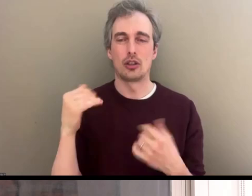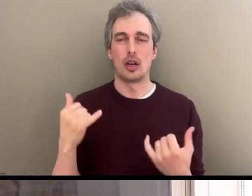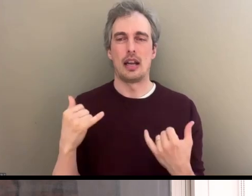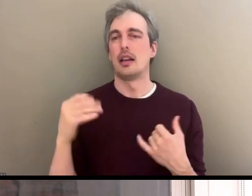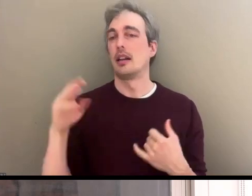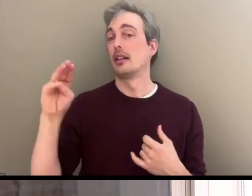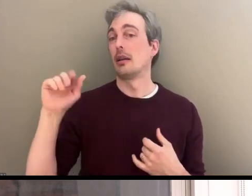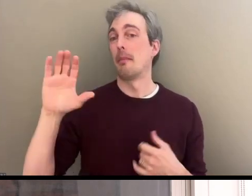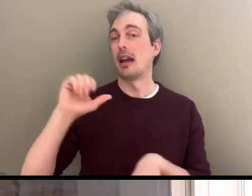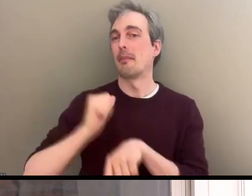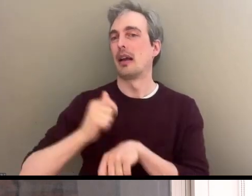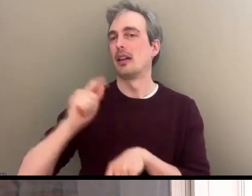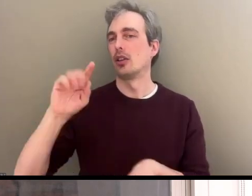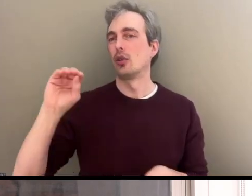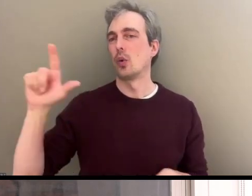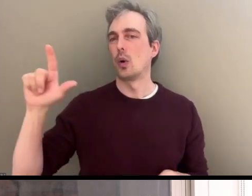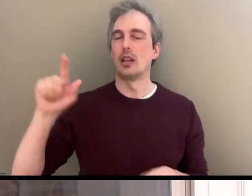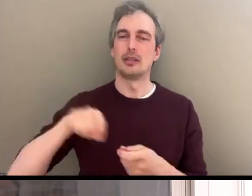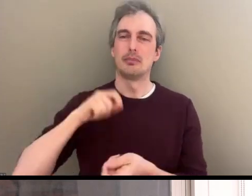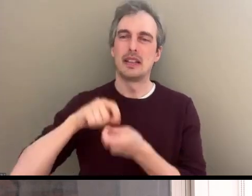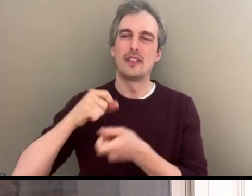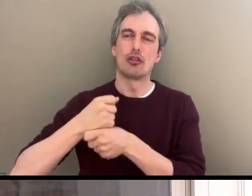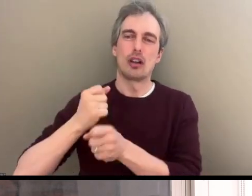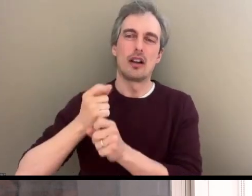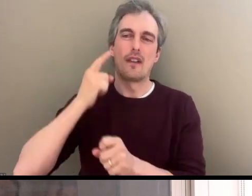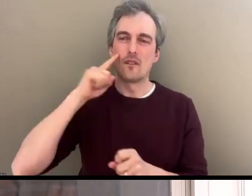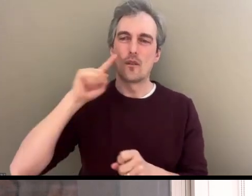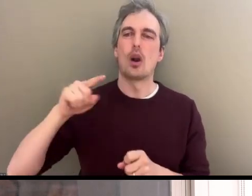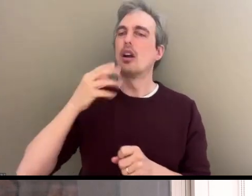created for color contrast testing. You could use it as a color picker.